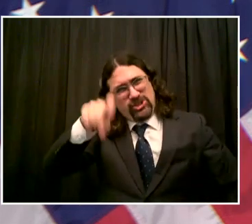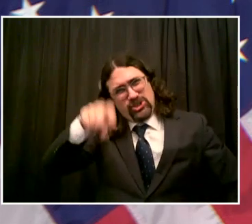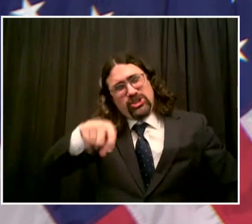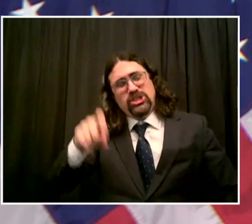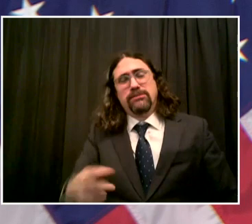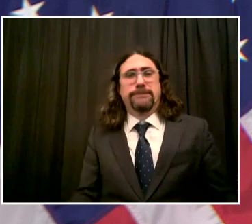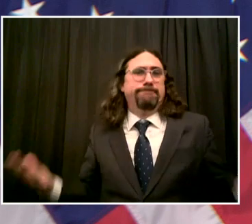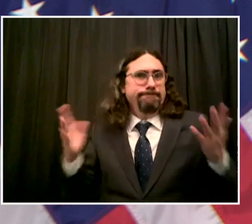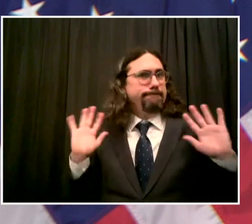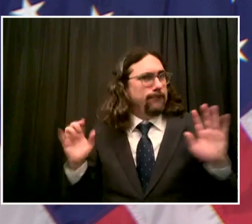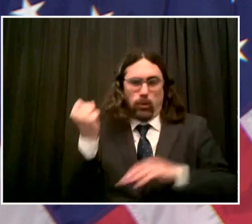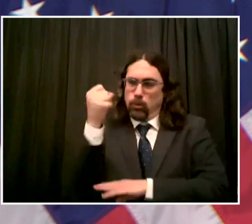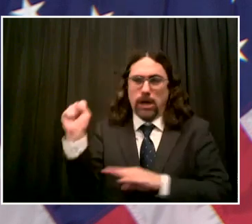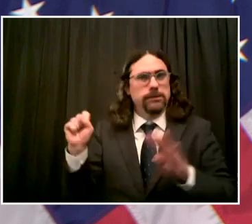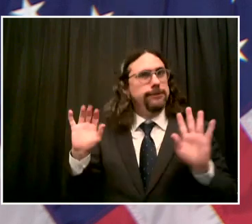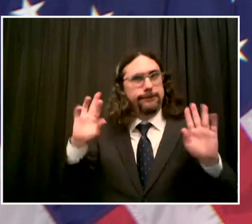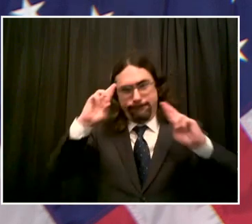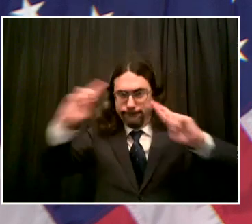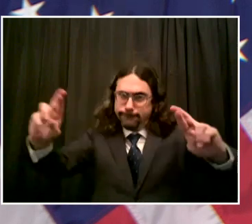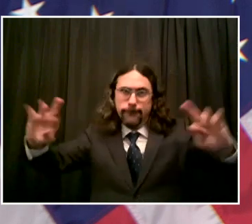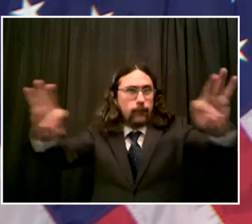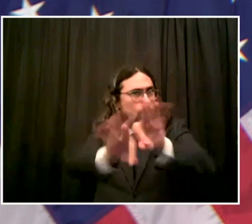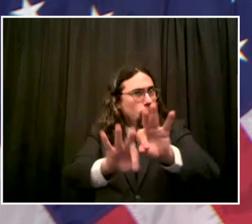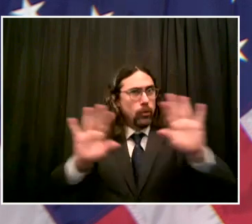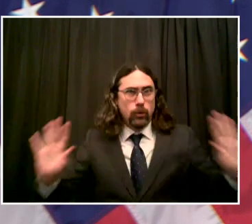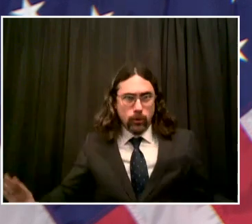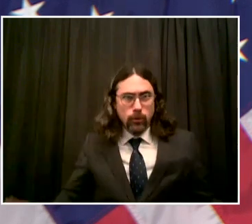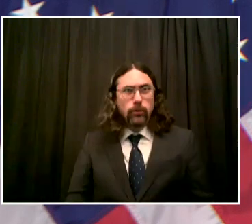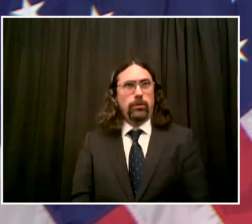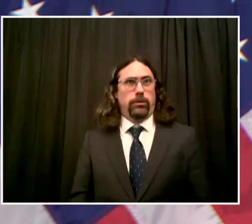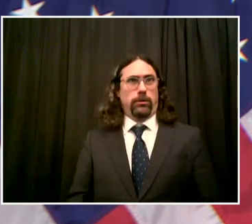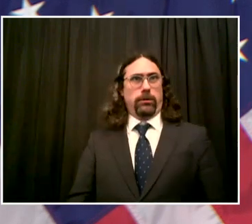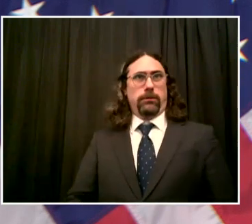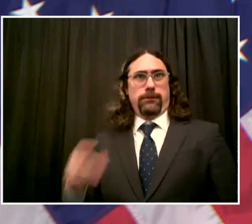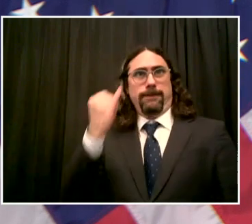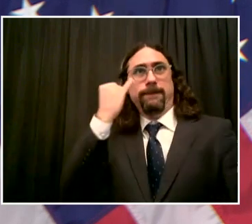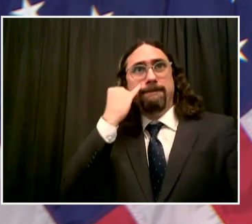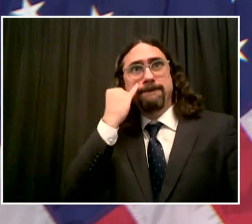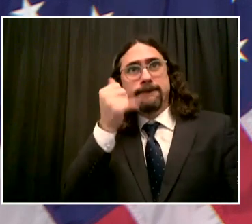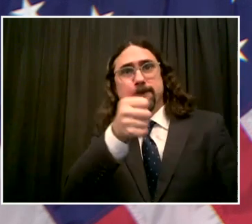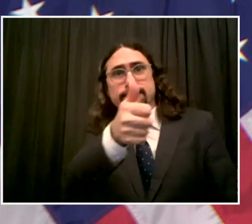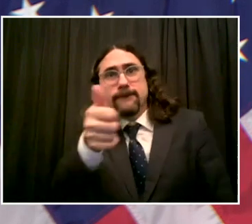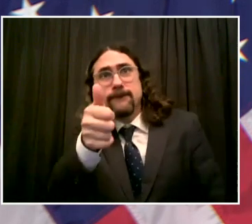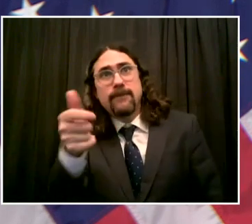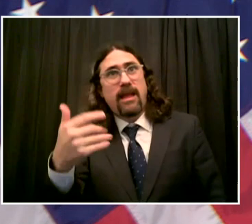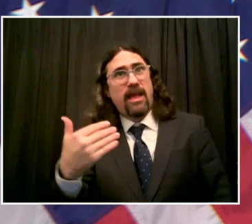OR WEARING CLERGY CLOTH OR